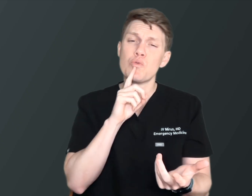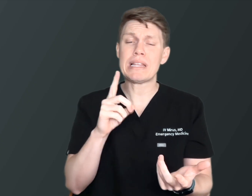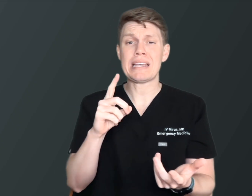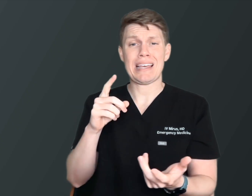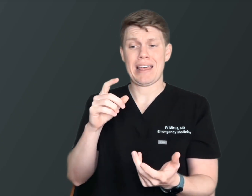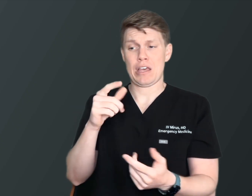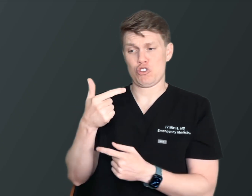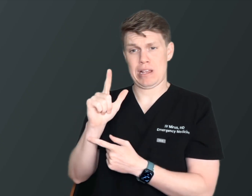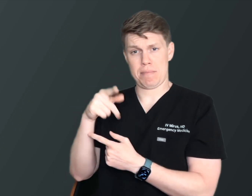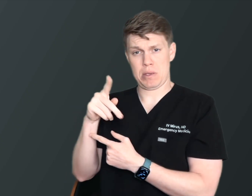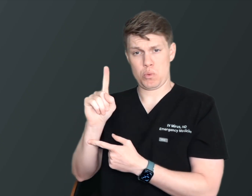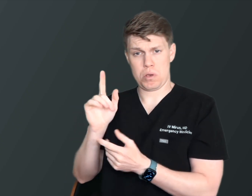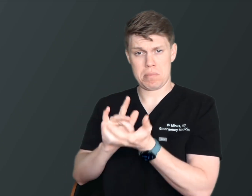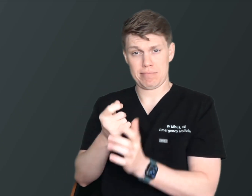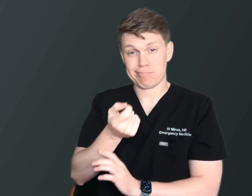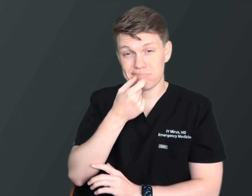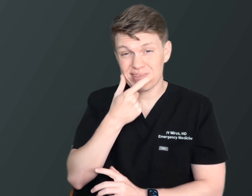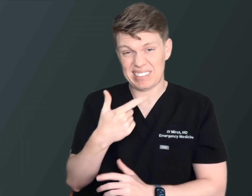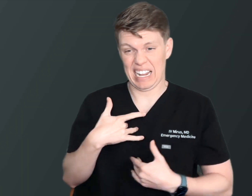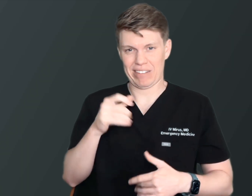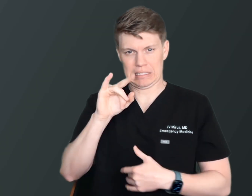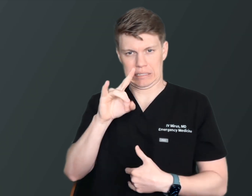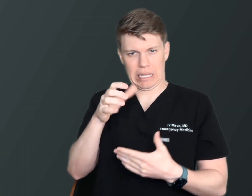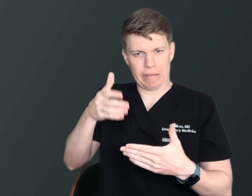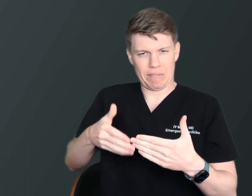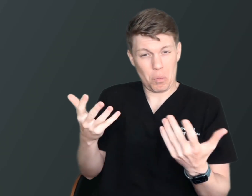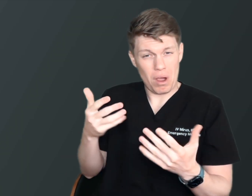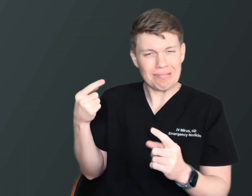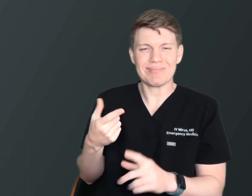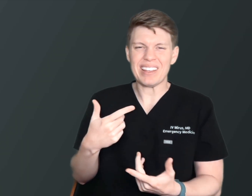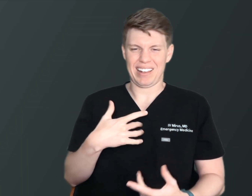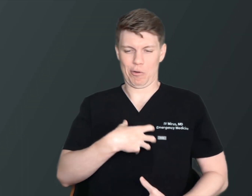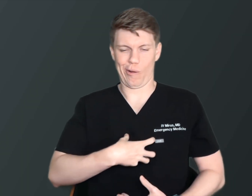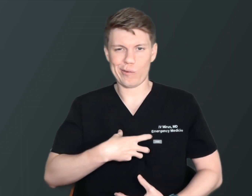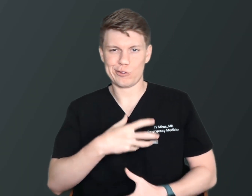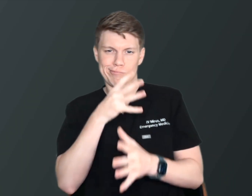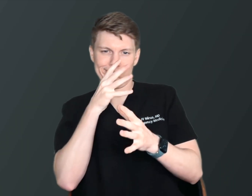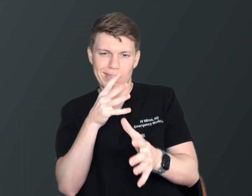So, the GLP-1 prescription has side effects that include nausea,